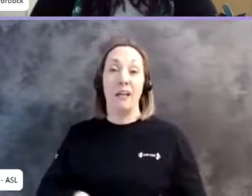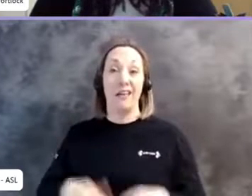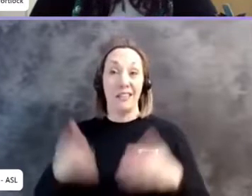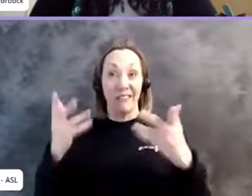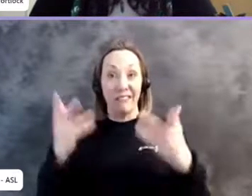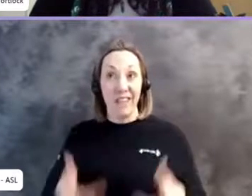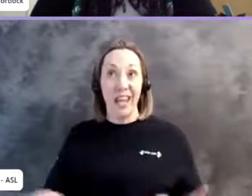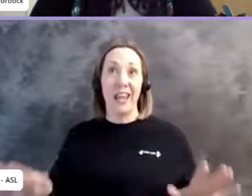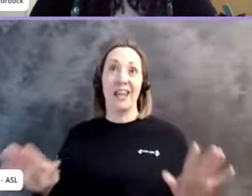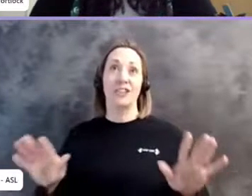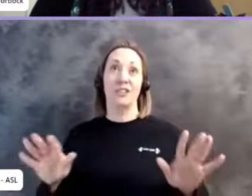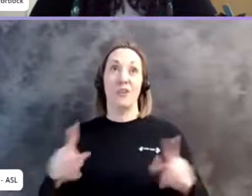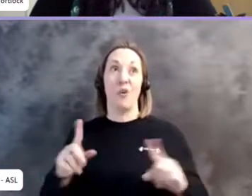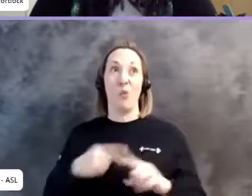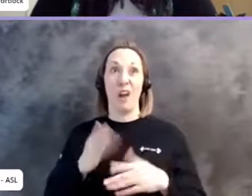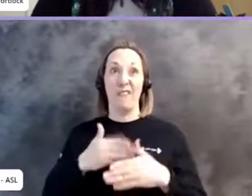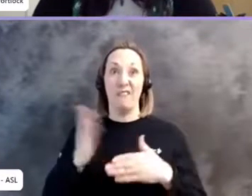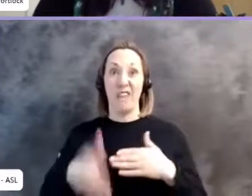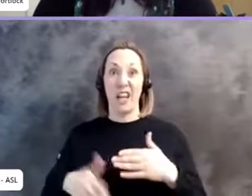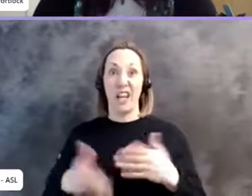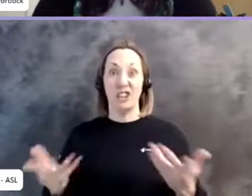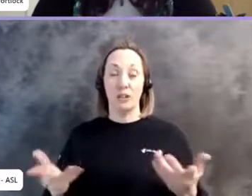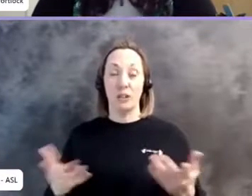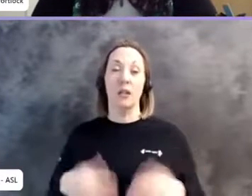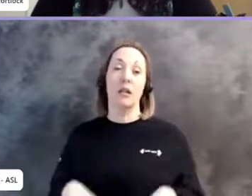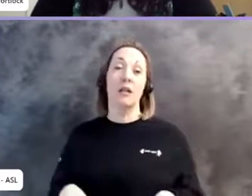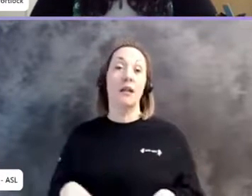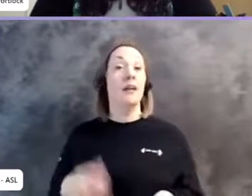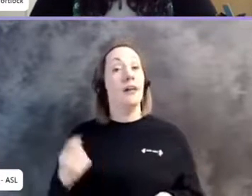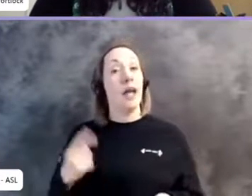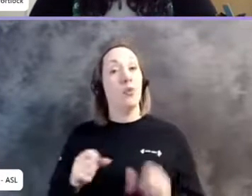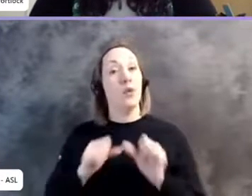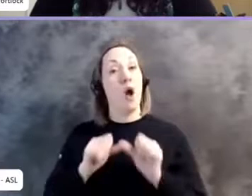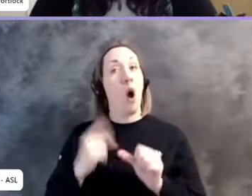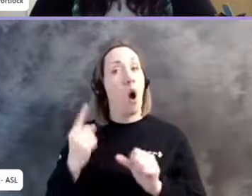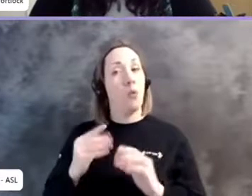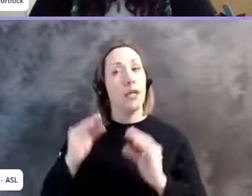accessibility progress and how compliant our our products,